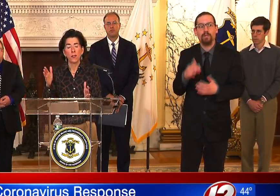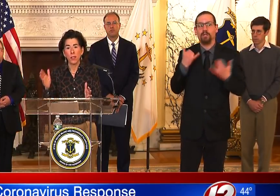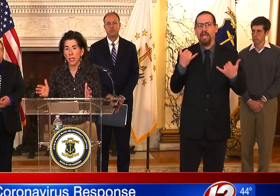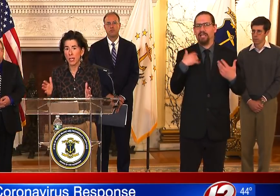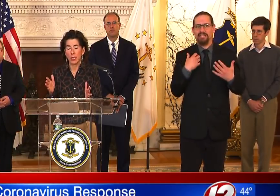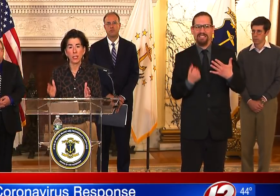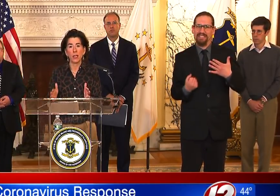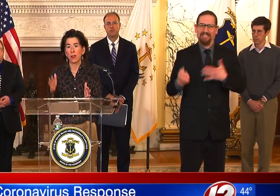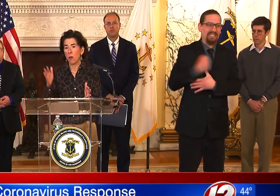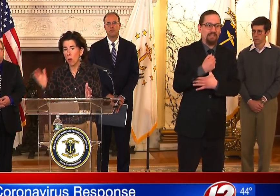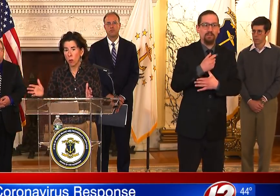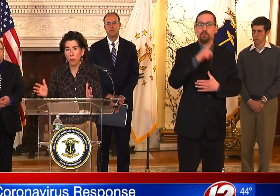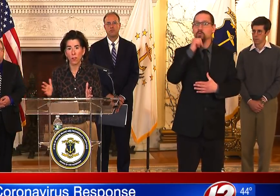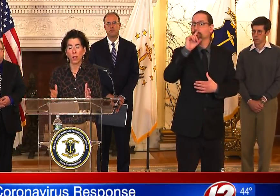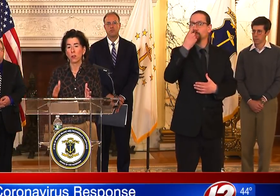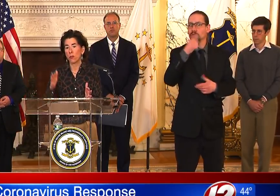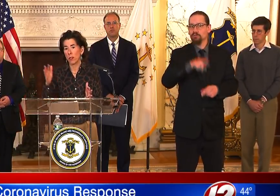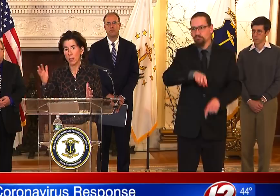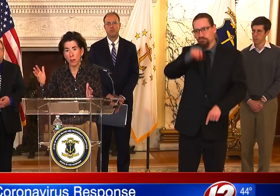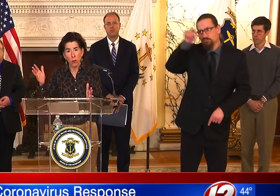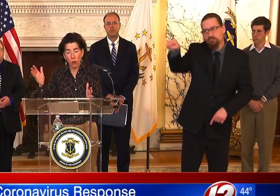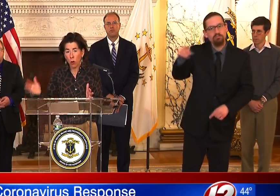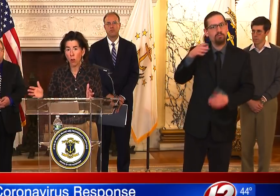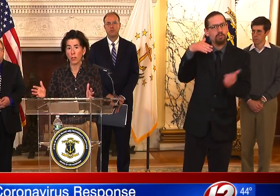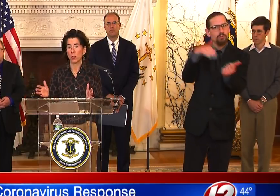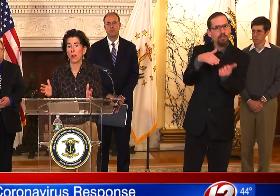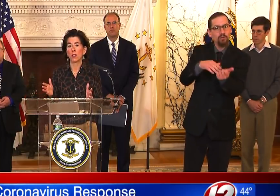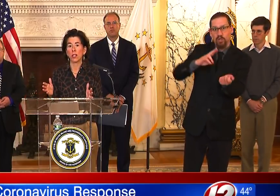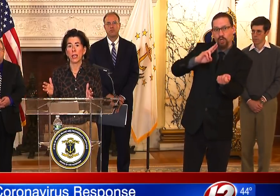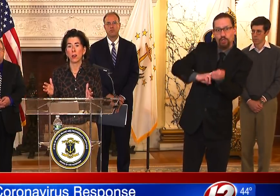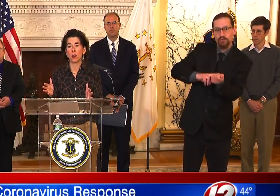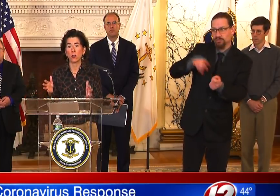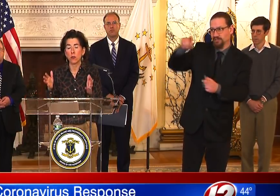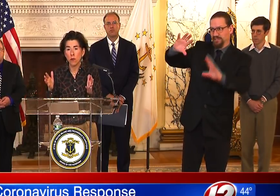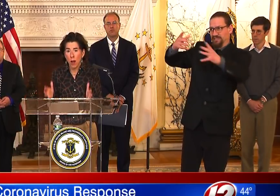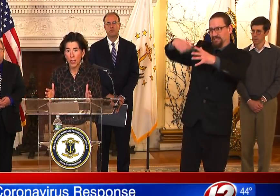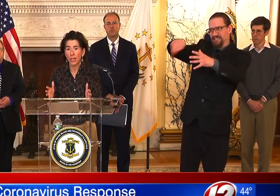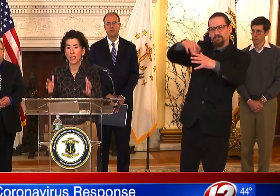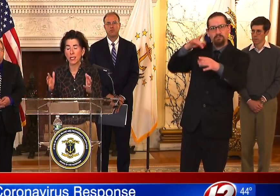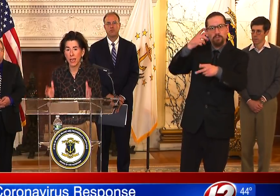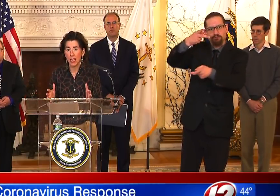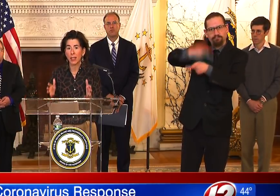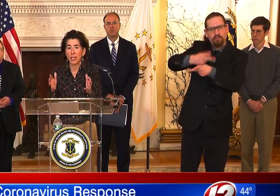WE ARE LITERALLY WORKING AROUND-THE-CLOCK, I HAVE BEEN ALL NIGHT BEEN ON THE PHONE WITH